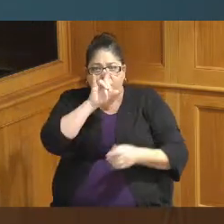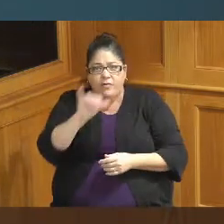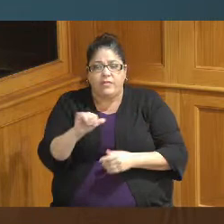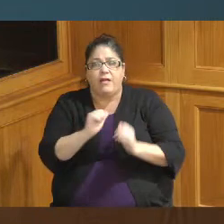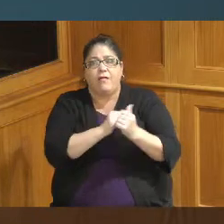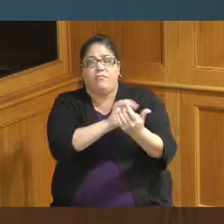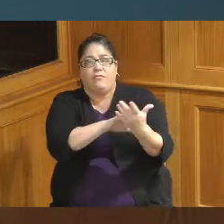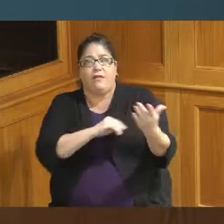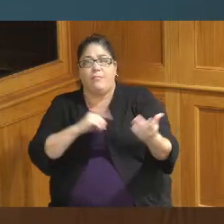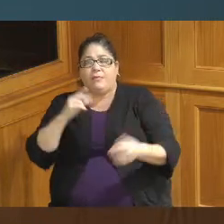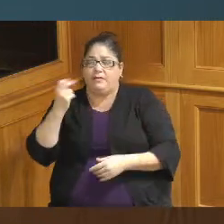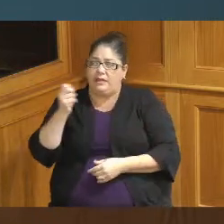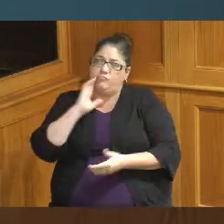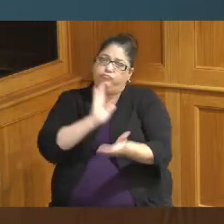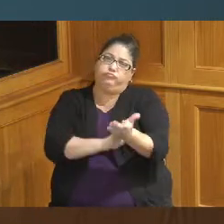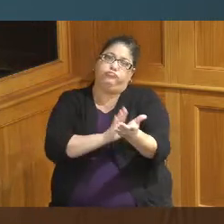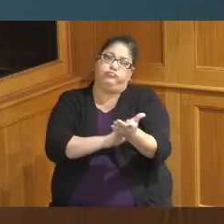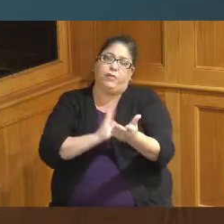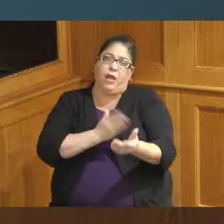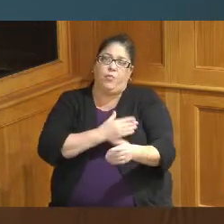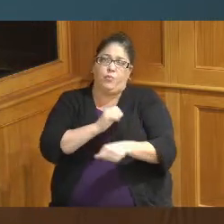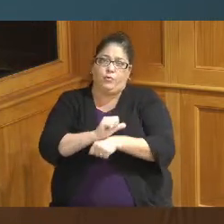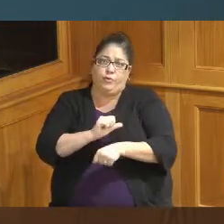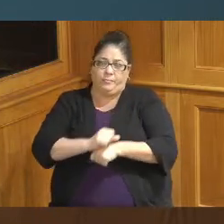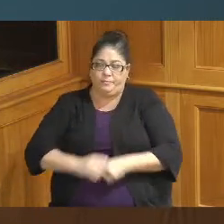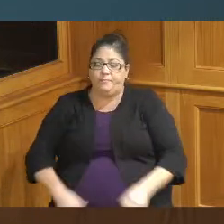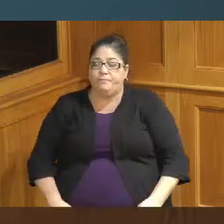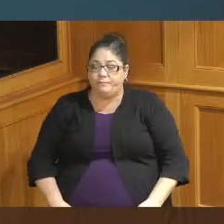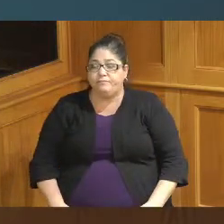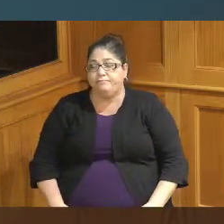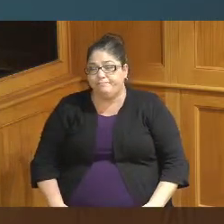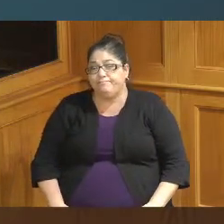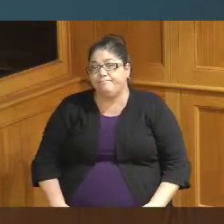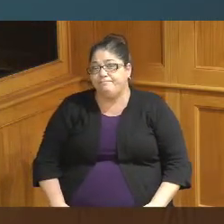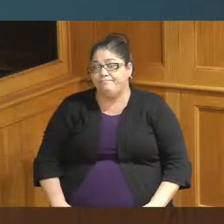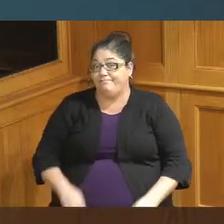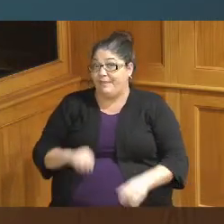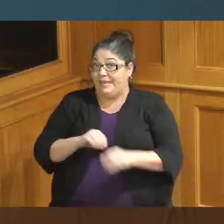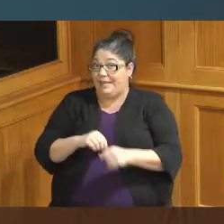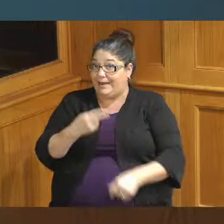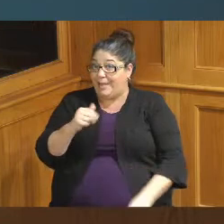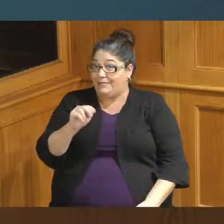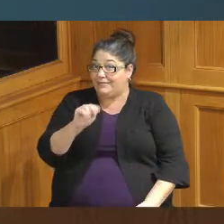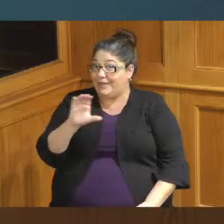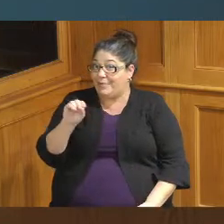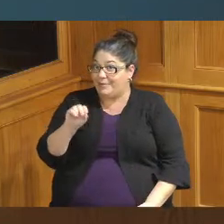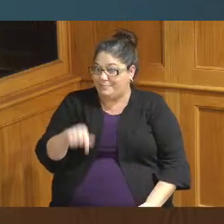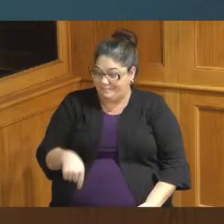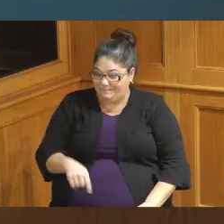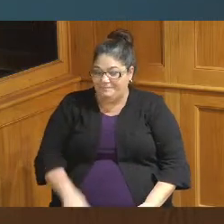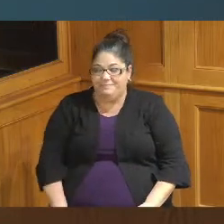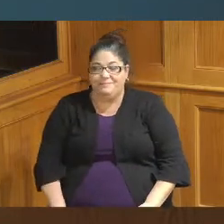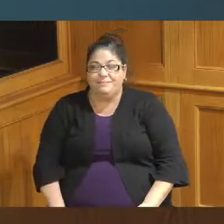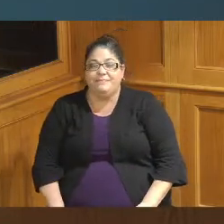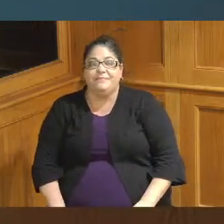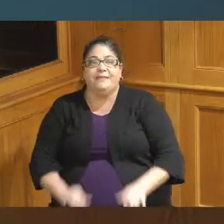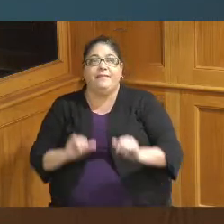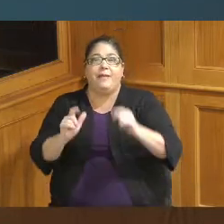complimentary of the work that we're doing here in Hamilton County so those are my biggest things I